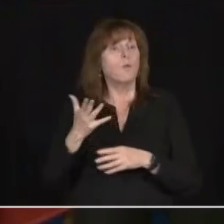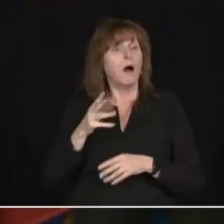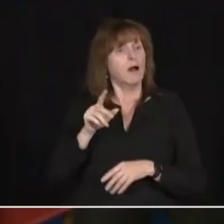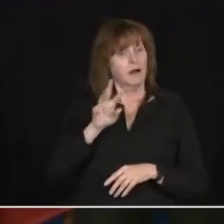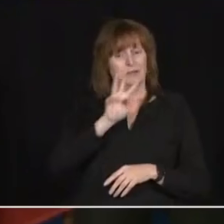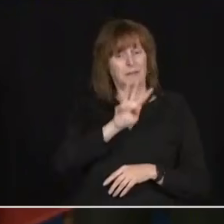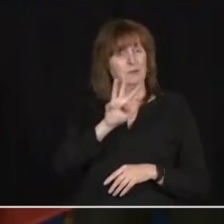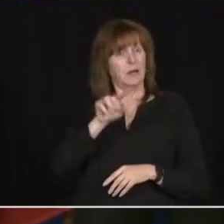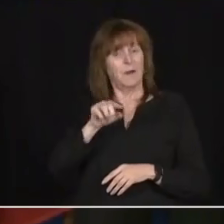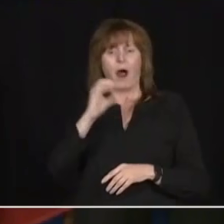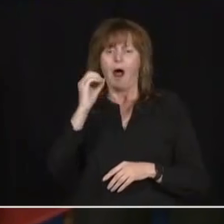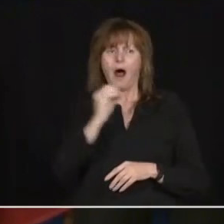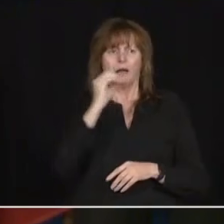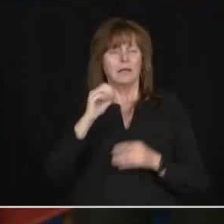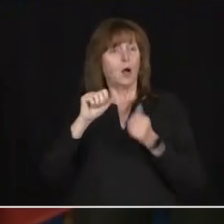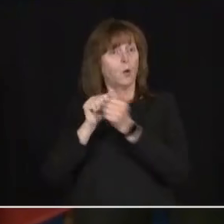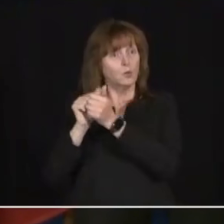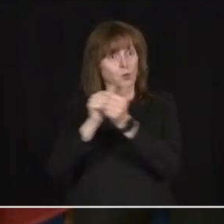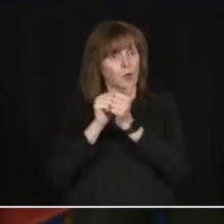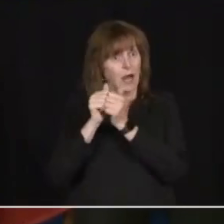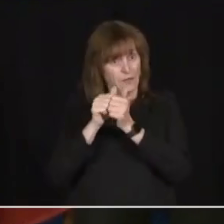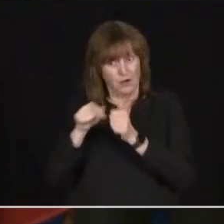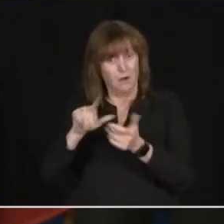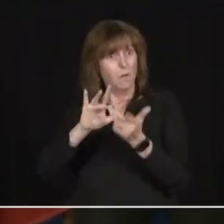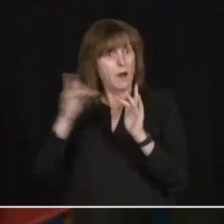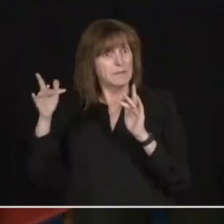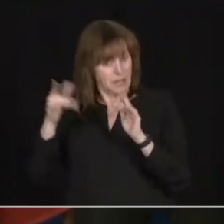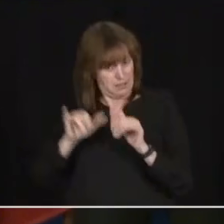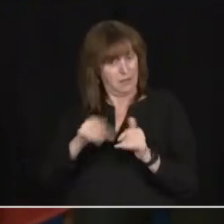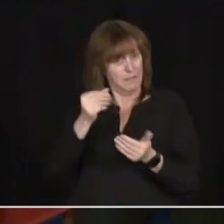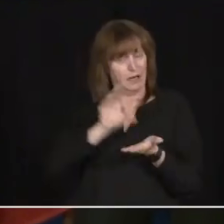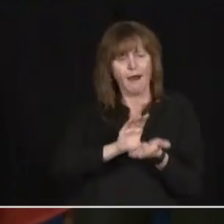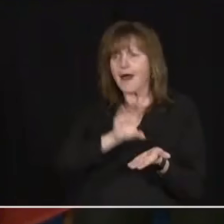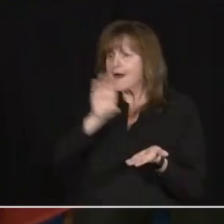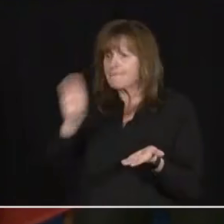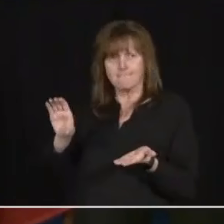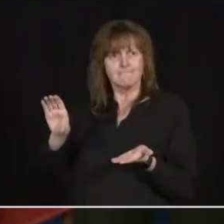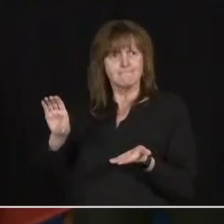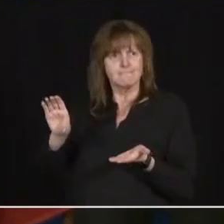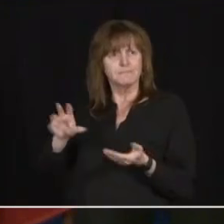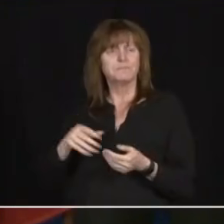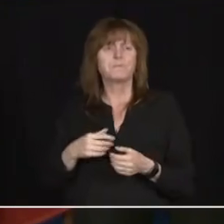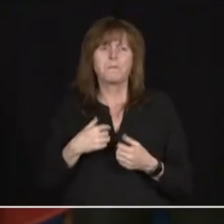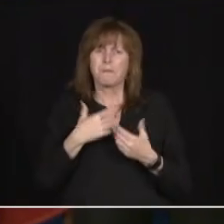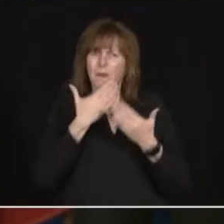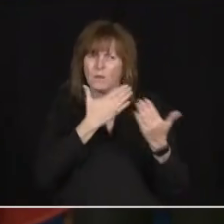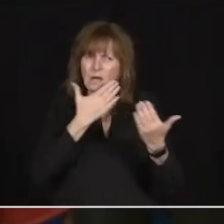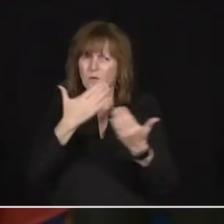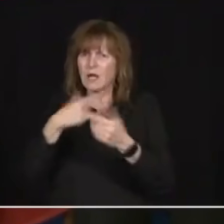will have more to announce in the coming weeks. We'd also like to thank those businesses that